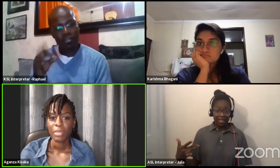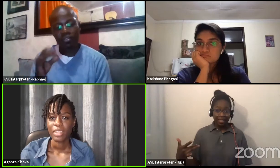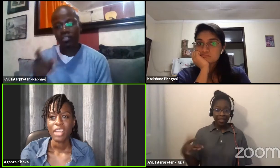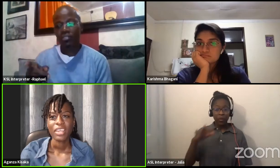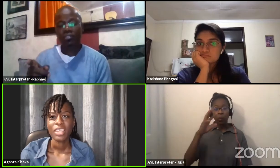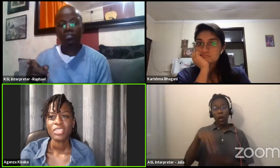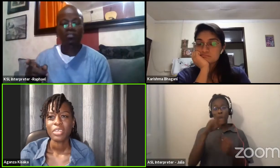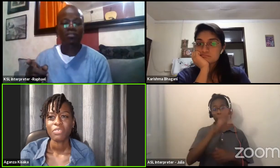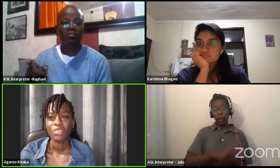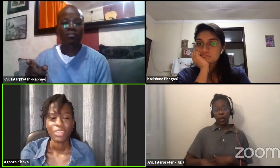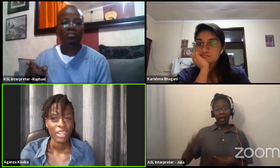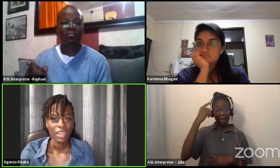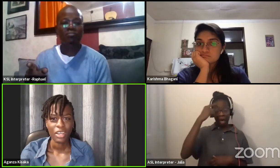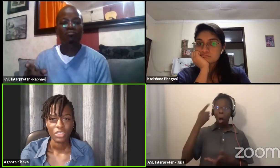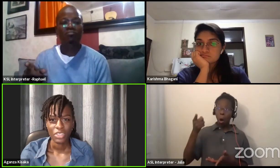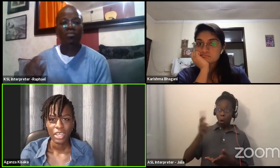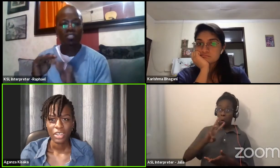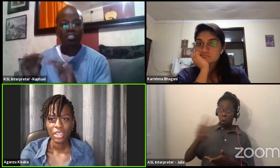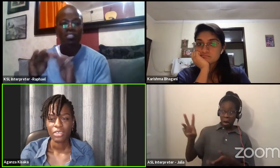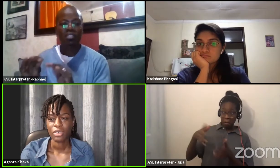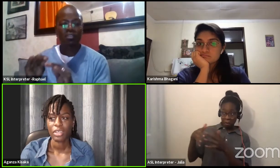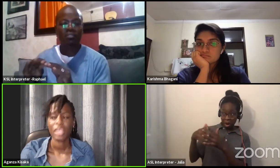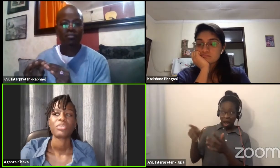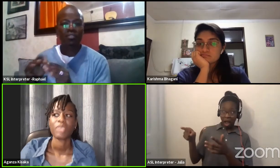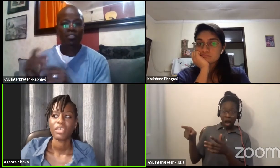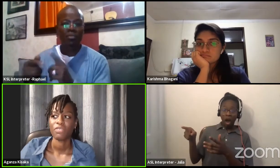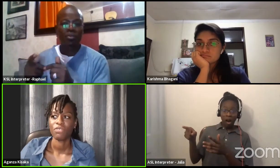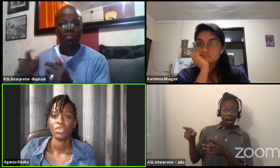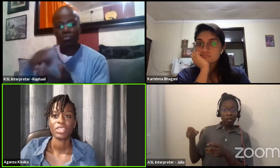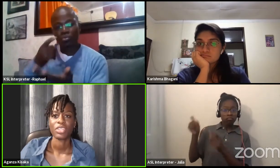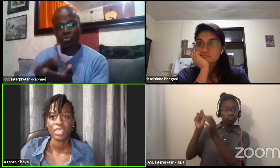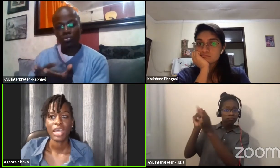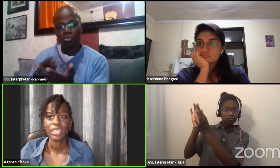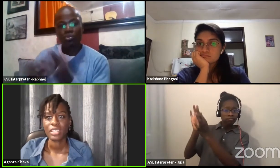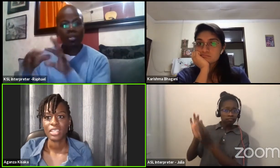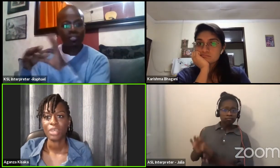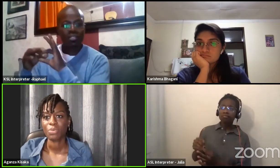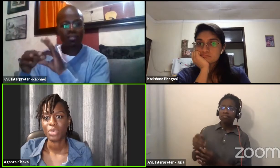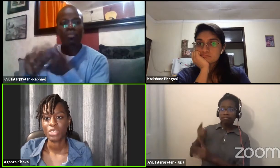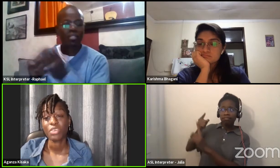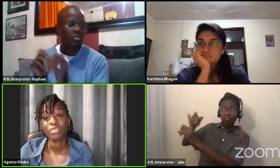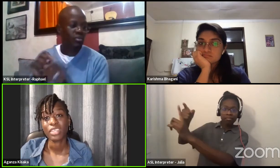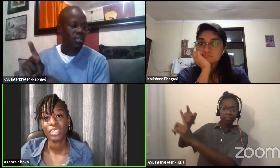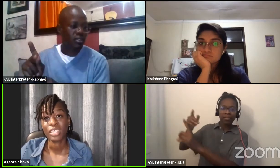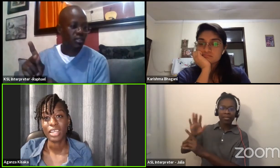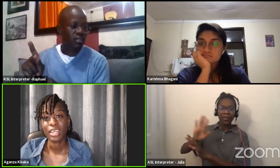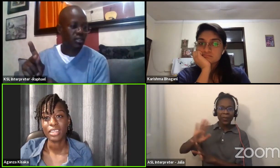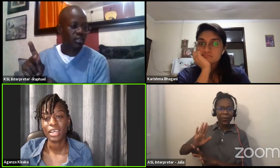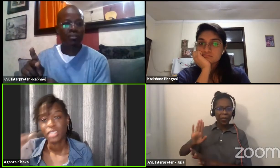But they're catering for their culture. They're catering for society that works perfectly like that.